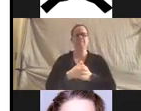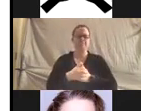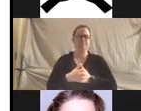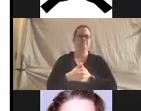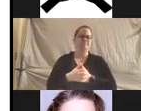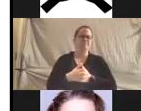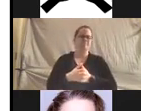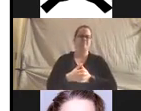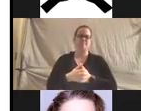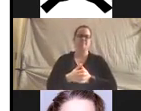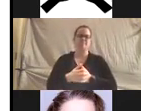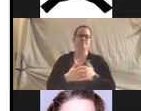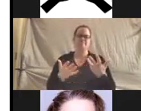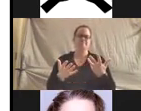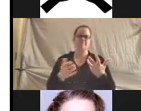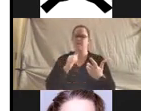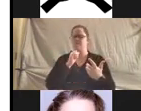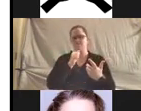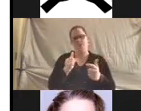It's often not a fast process.